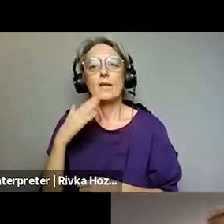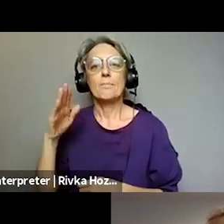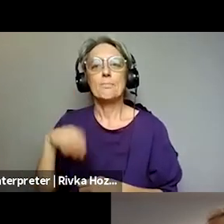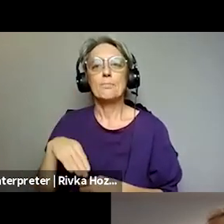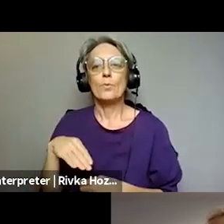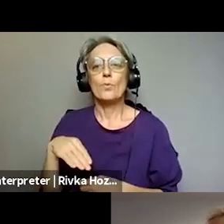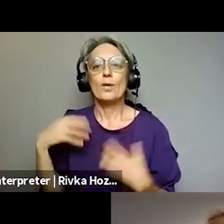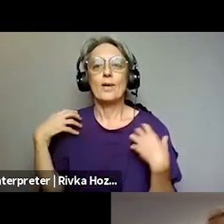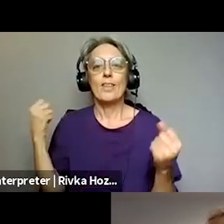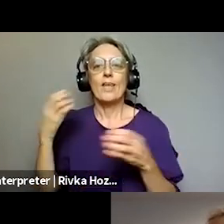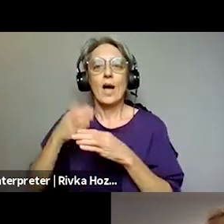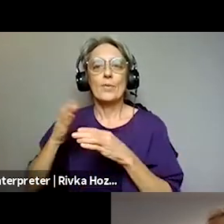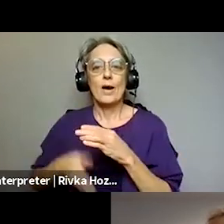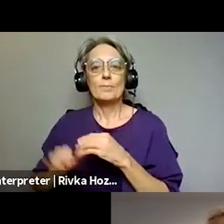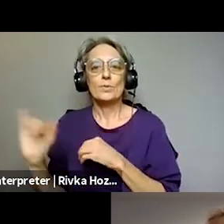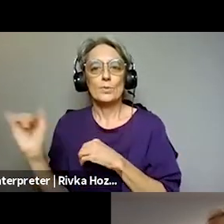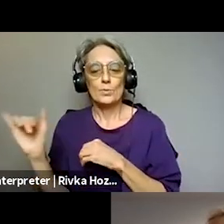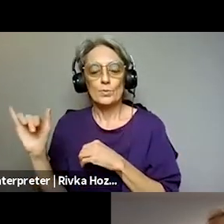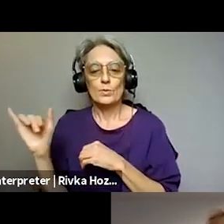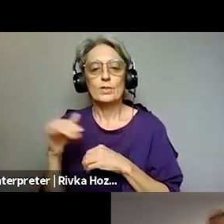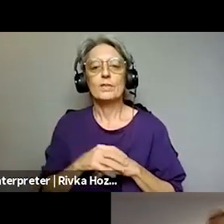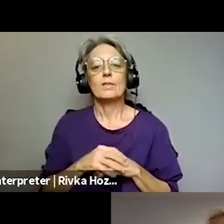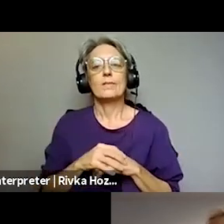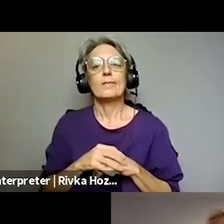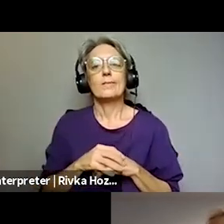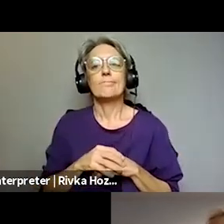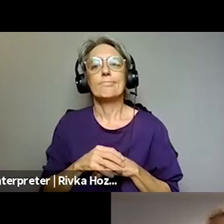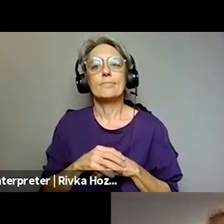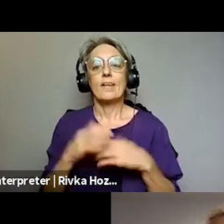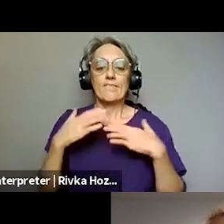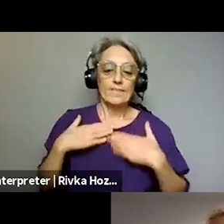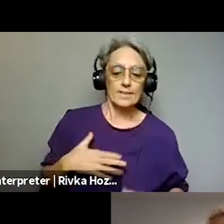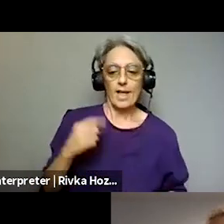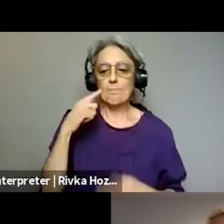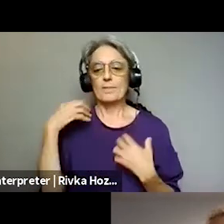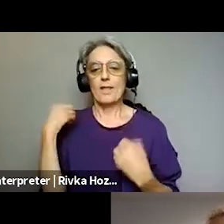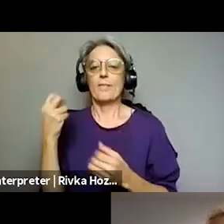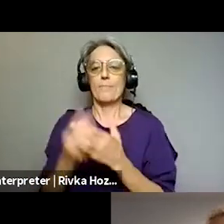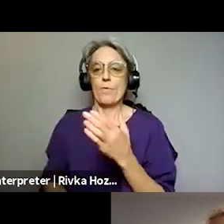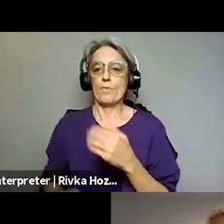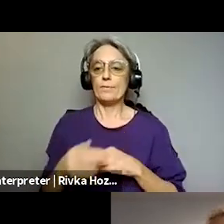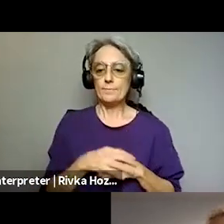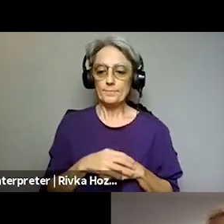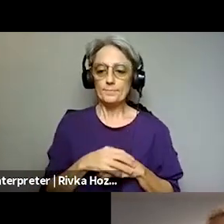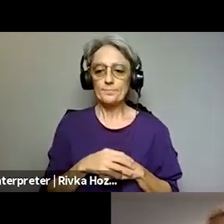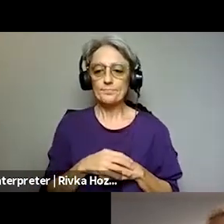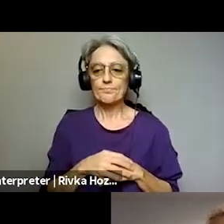health outcomes related to both physical and mental health. And we’ve also looked at birth